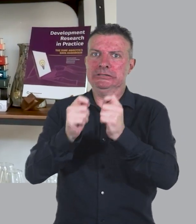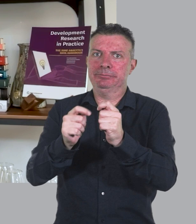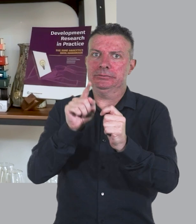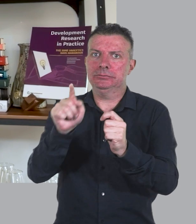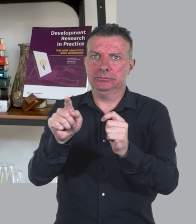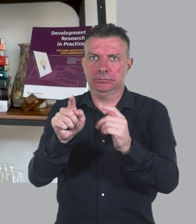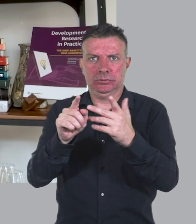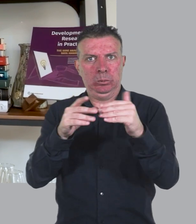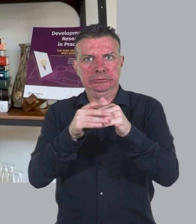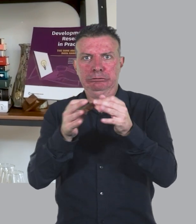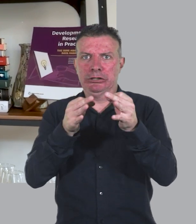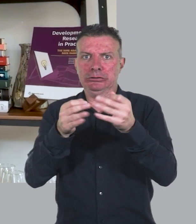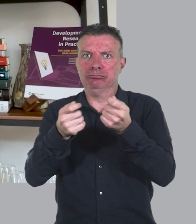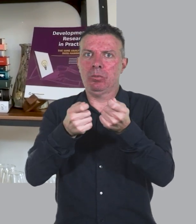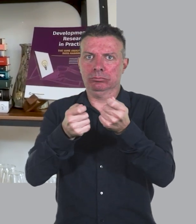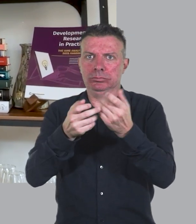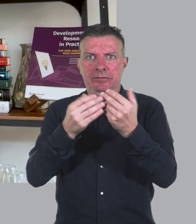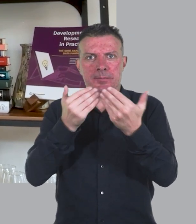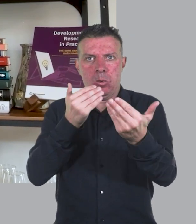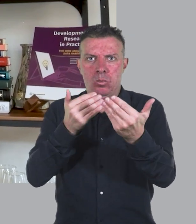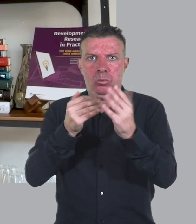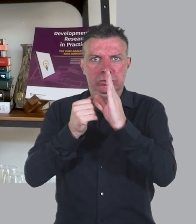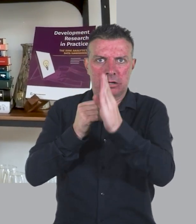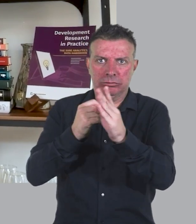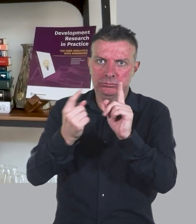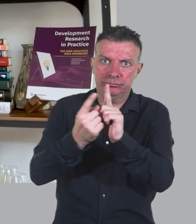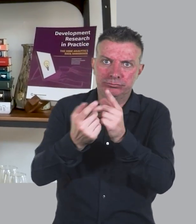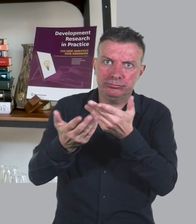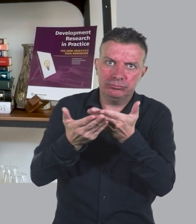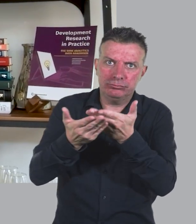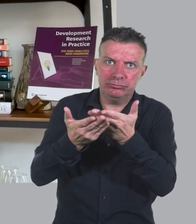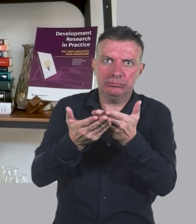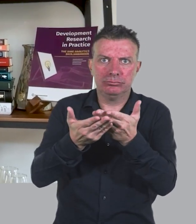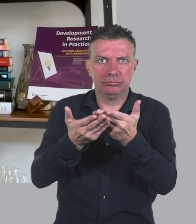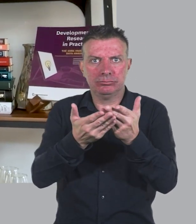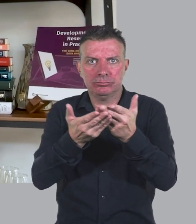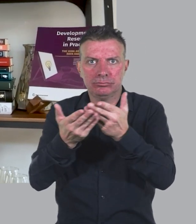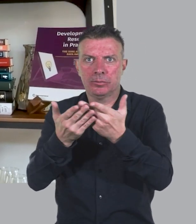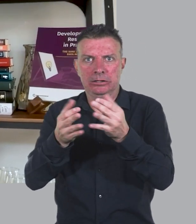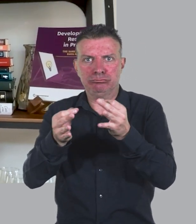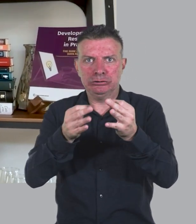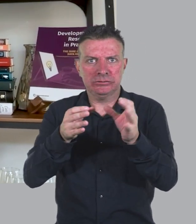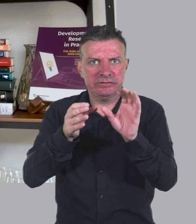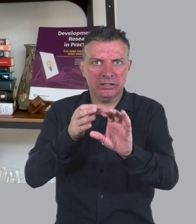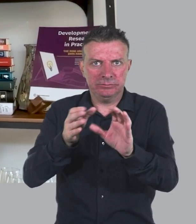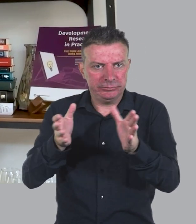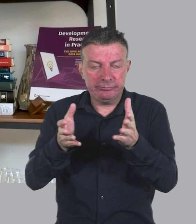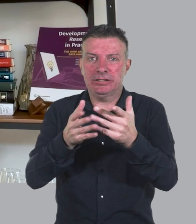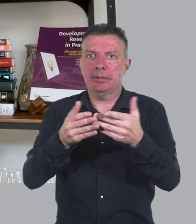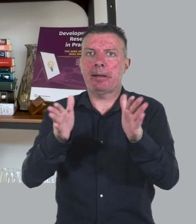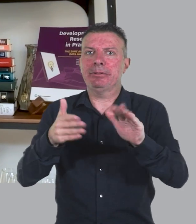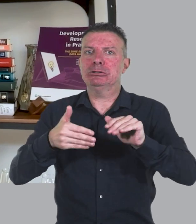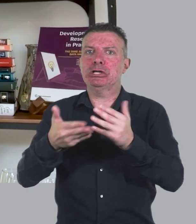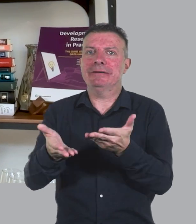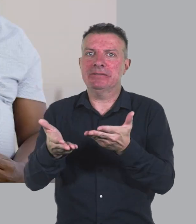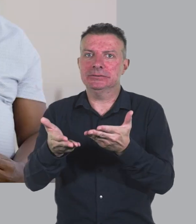These include strategic regulation as well as more direct approaches like strategic investment in public services.